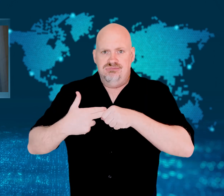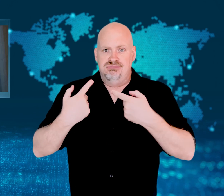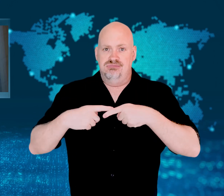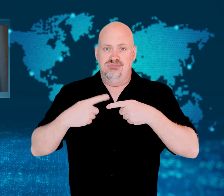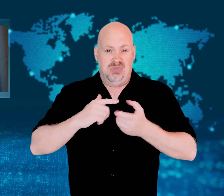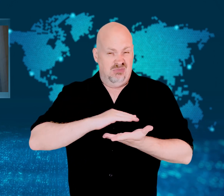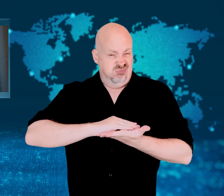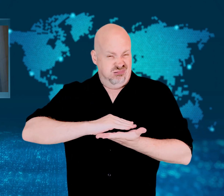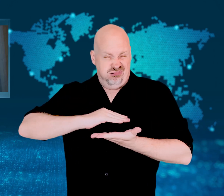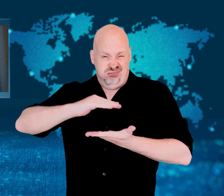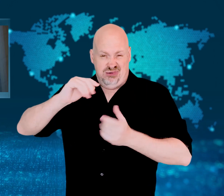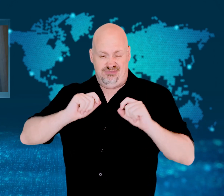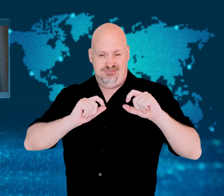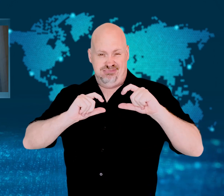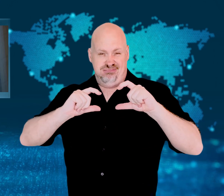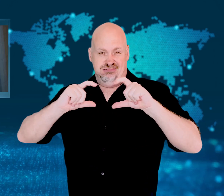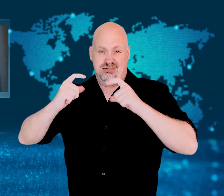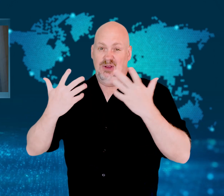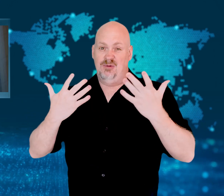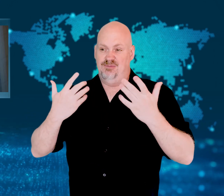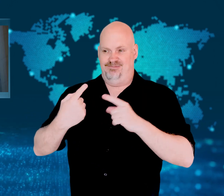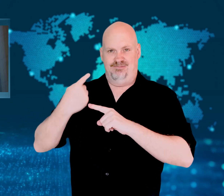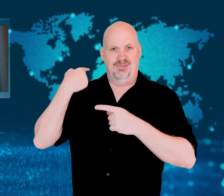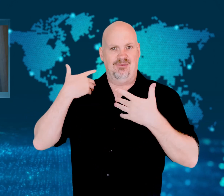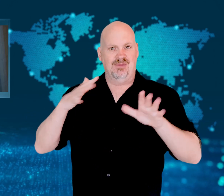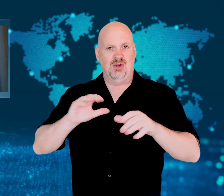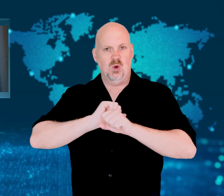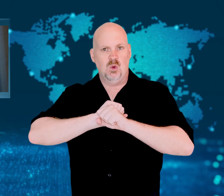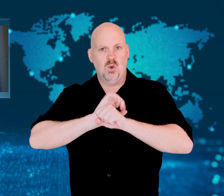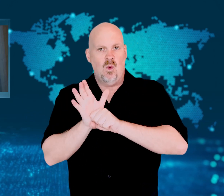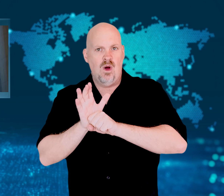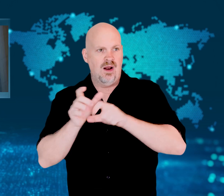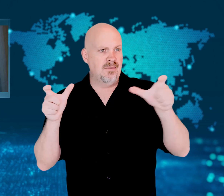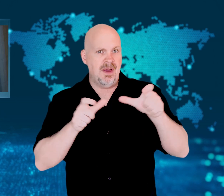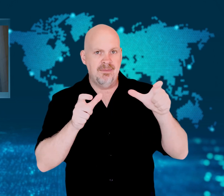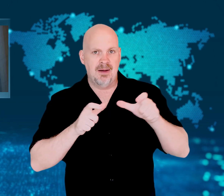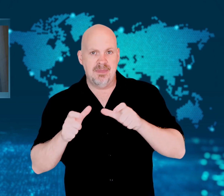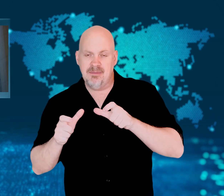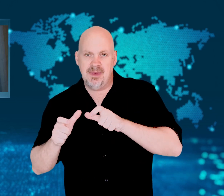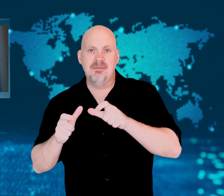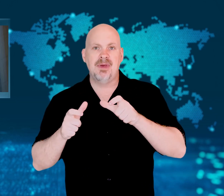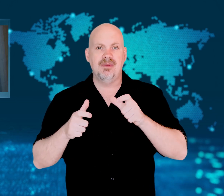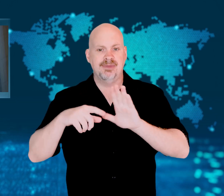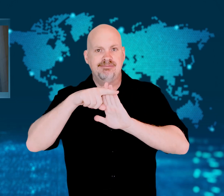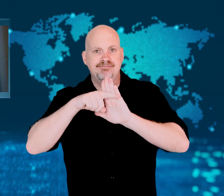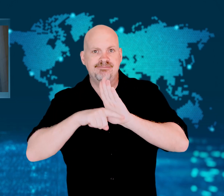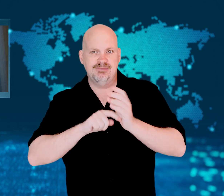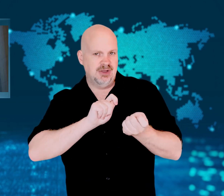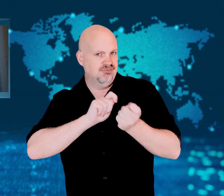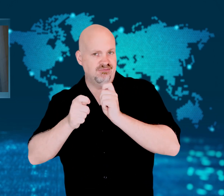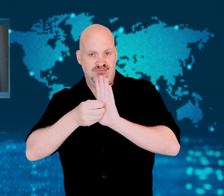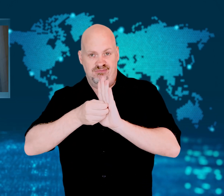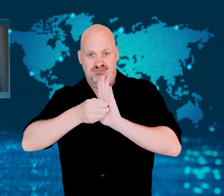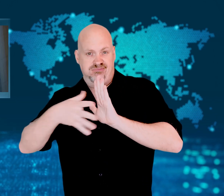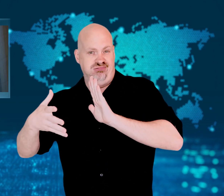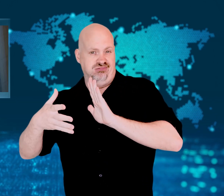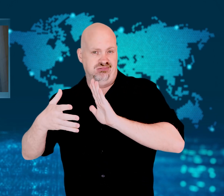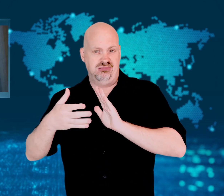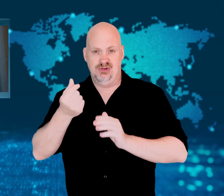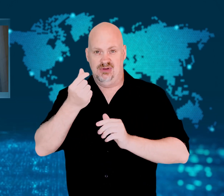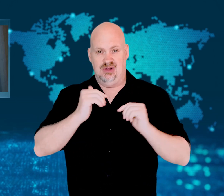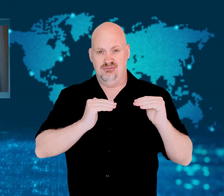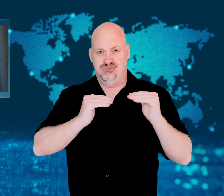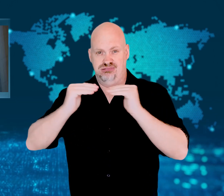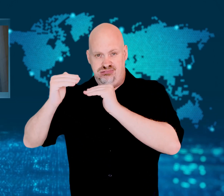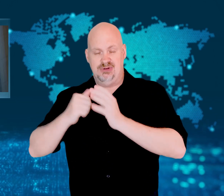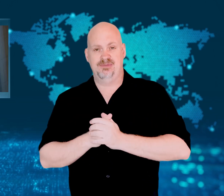The war in Ukraine has also pushed those prices further upward.